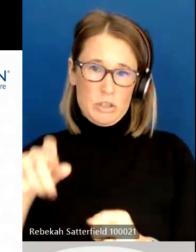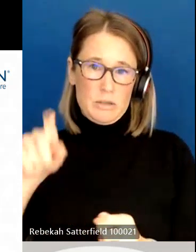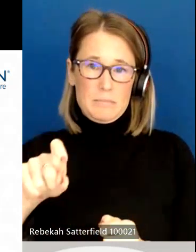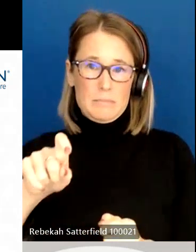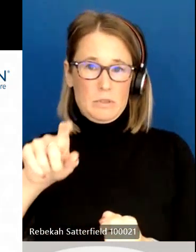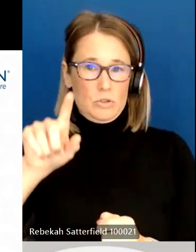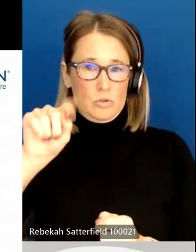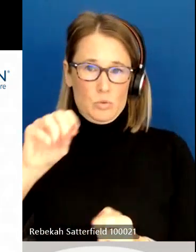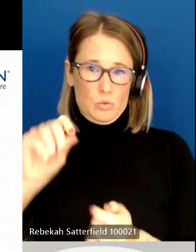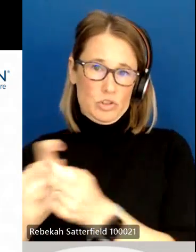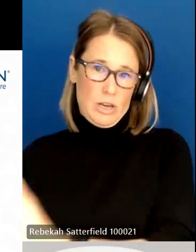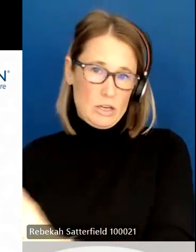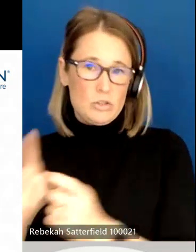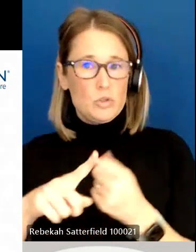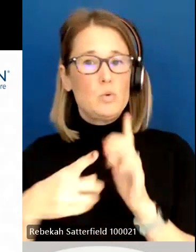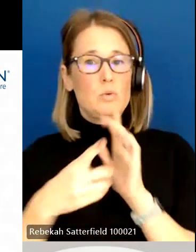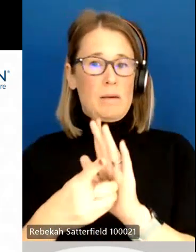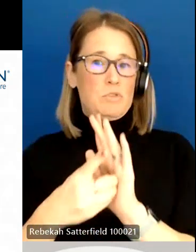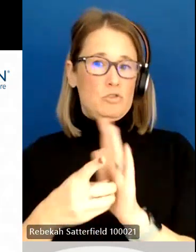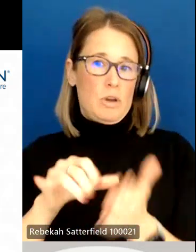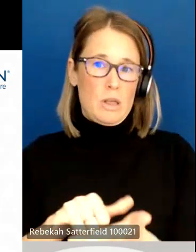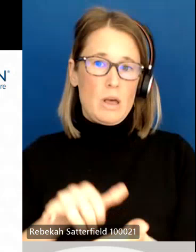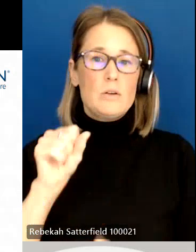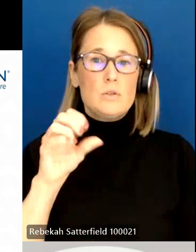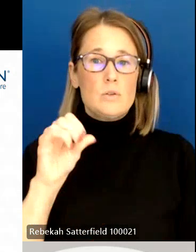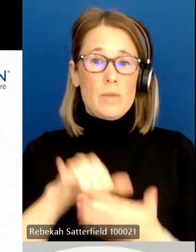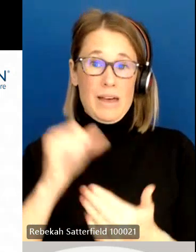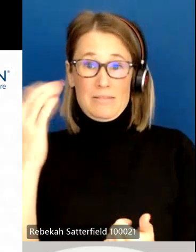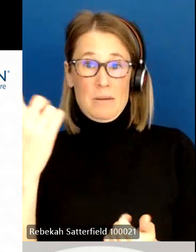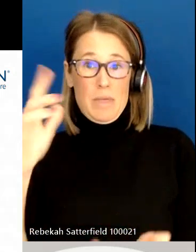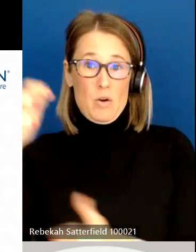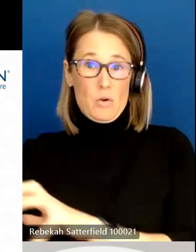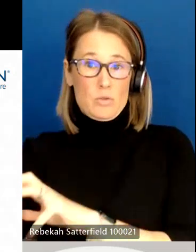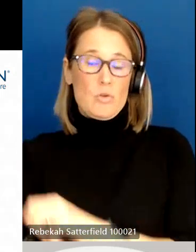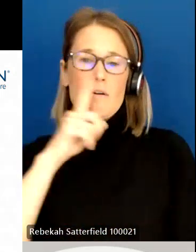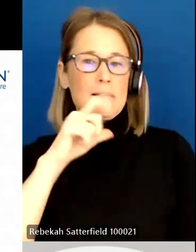staff to demonstrate that so that if something goes wrong it's not like you were doing this ad